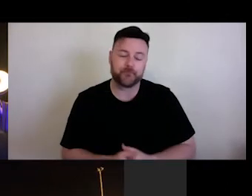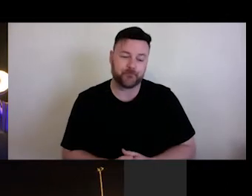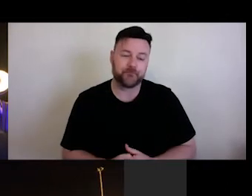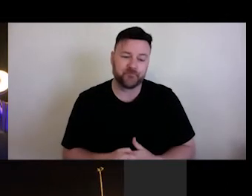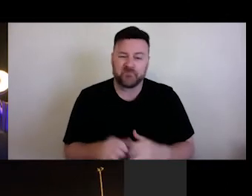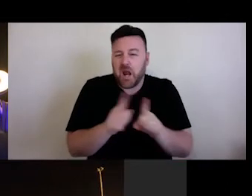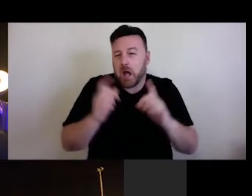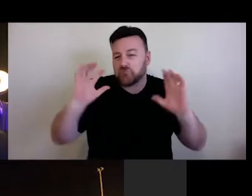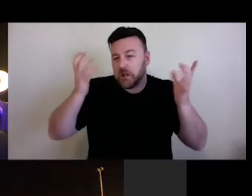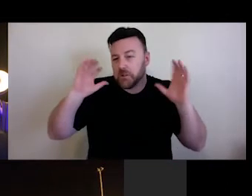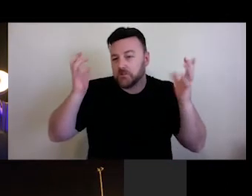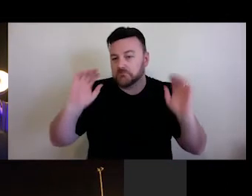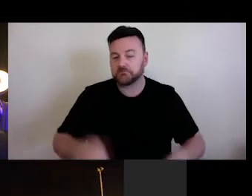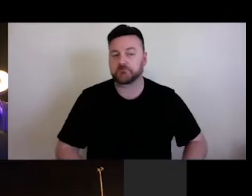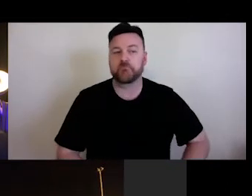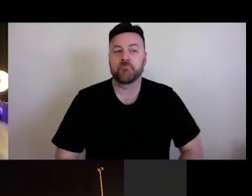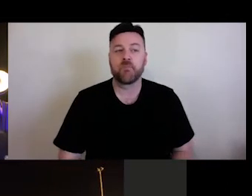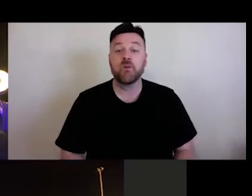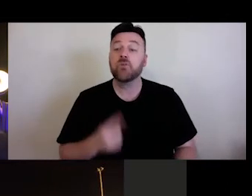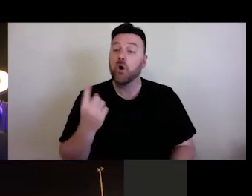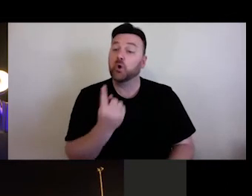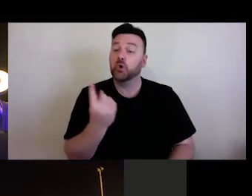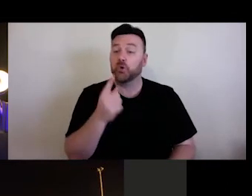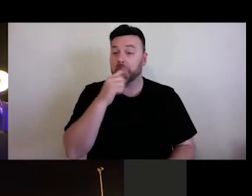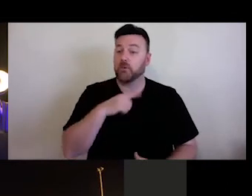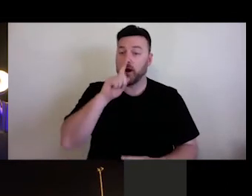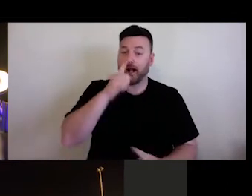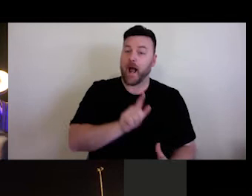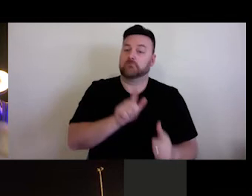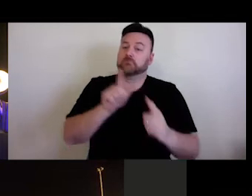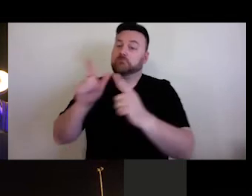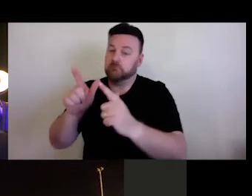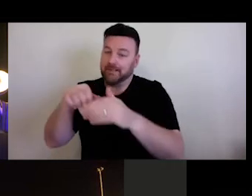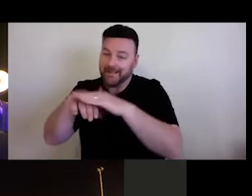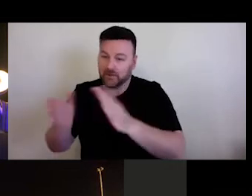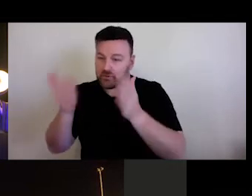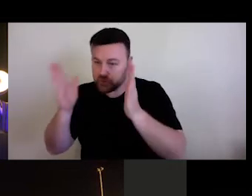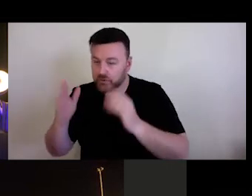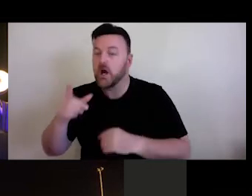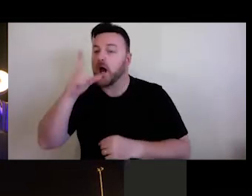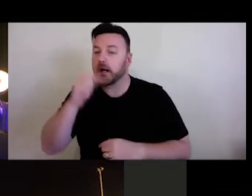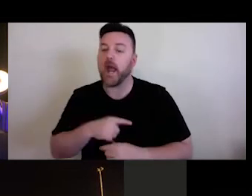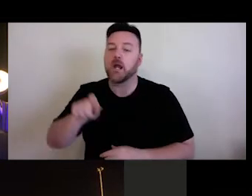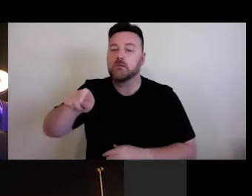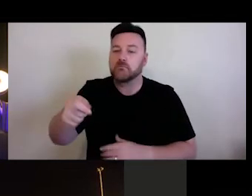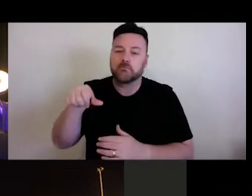radio station context. So people who couldn't necessarily come to the building could connect in with us. So we started that then. From then